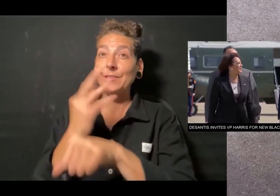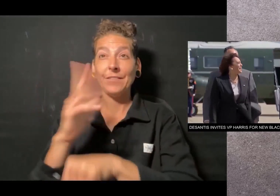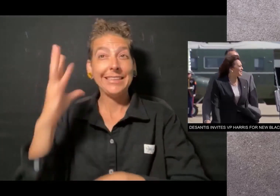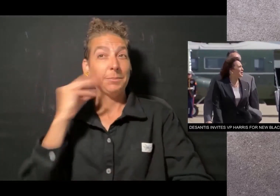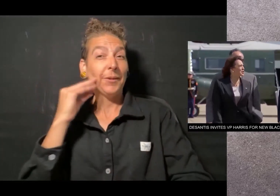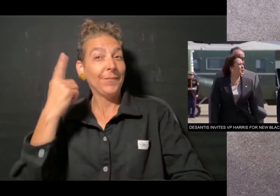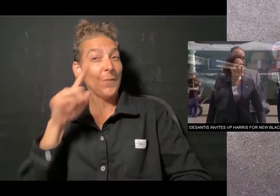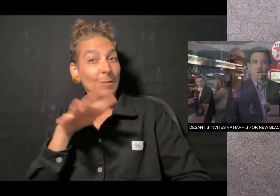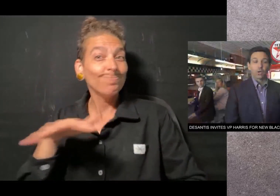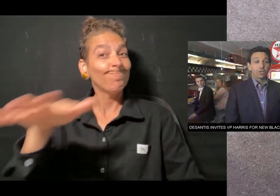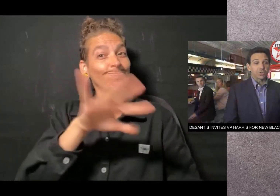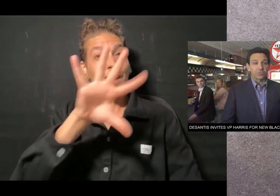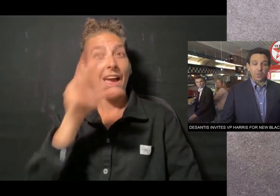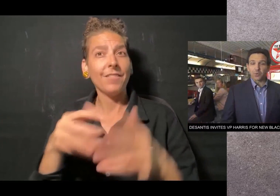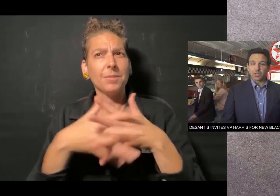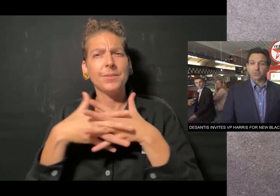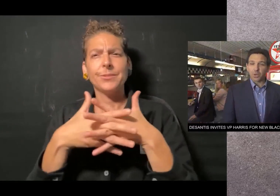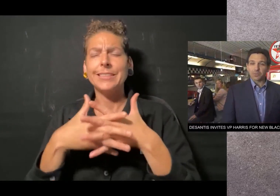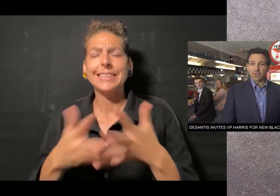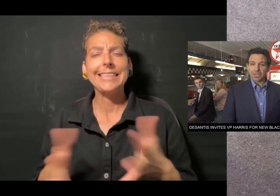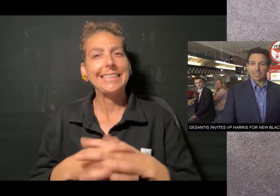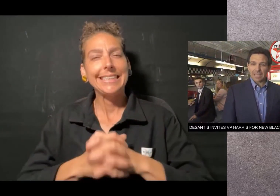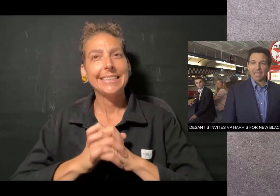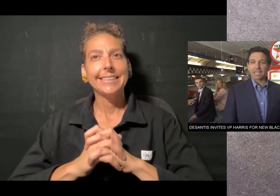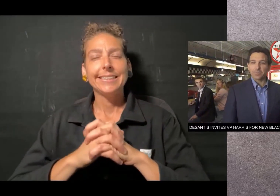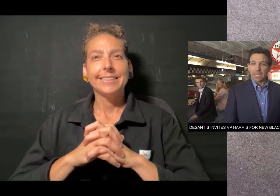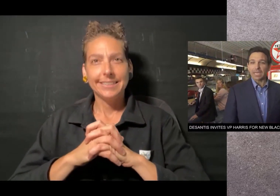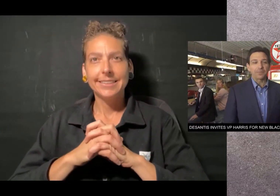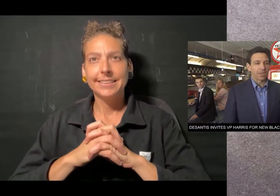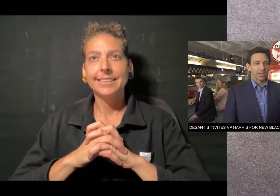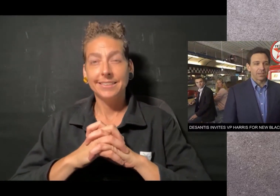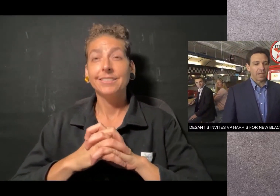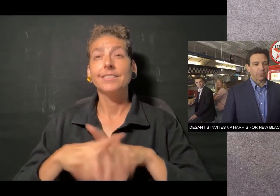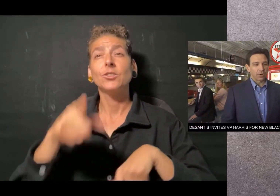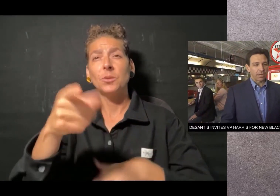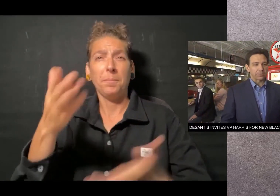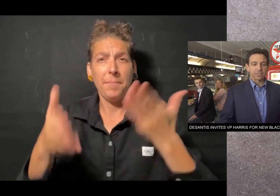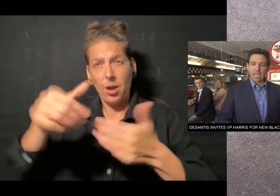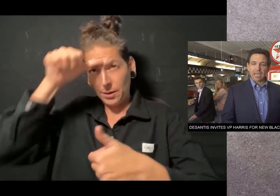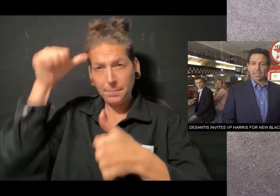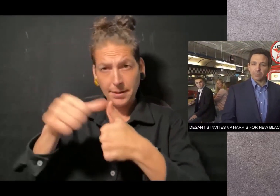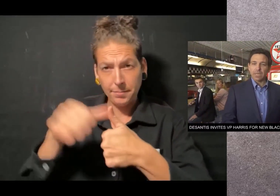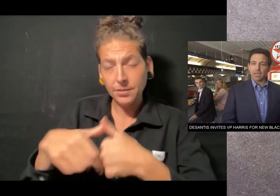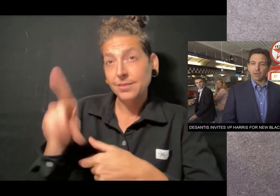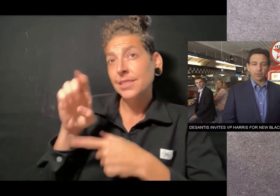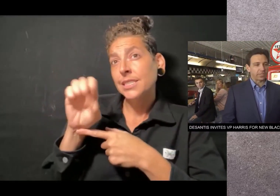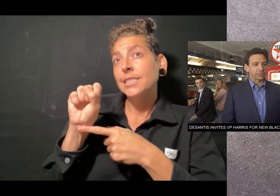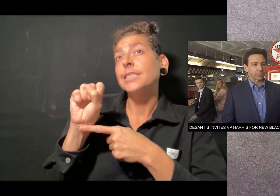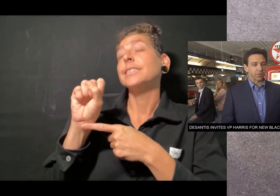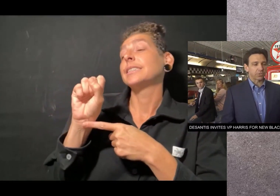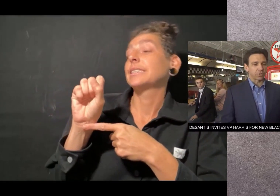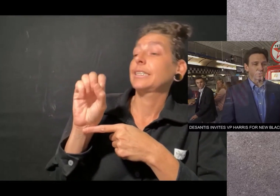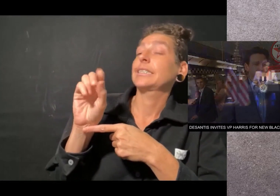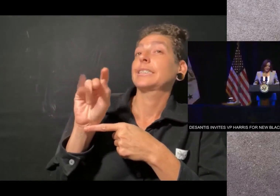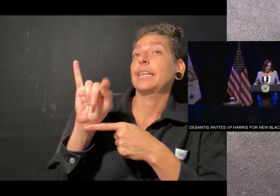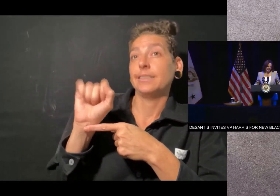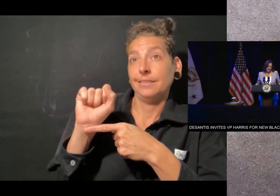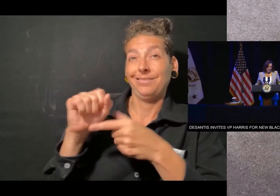way a beneficial productive or useful experience for African-Americans and you may remember